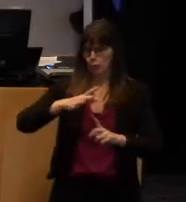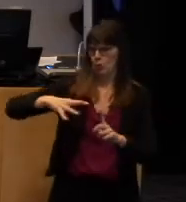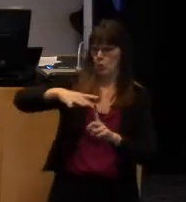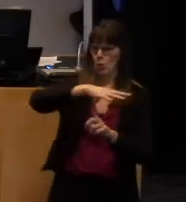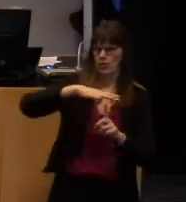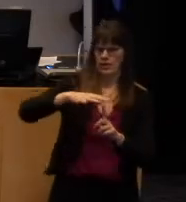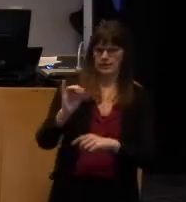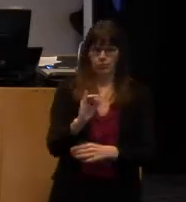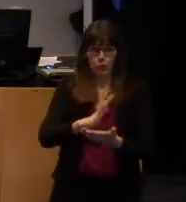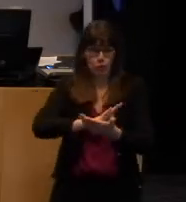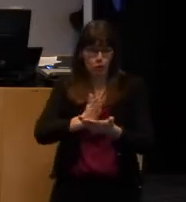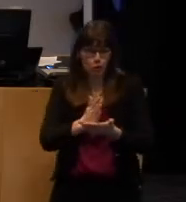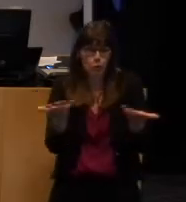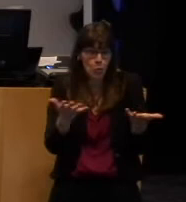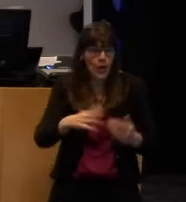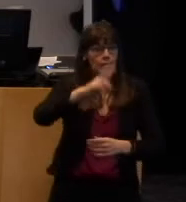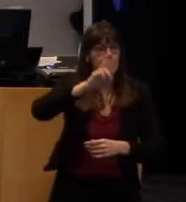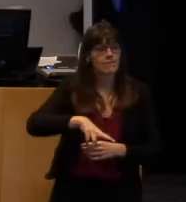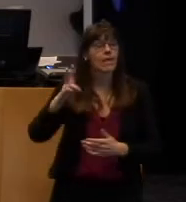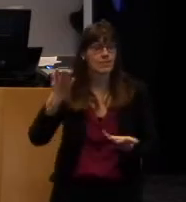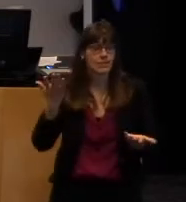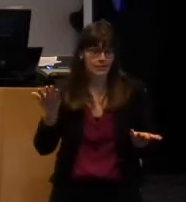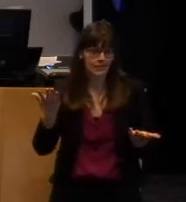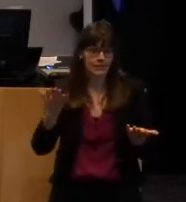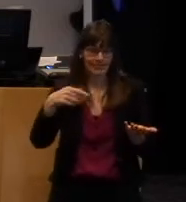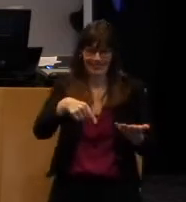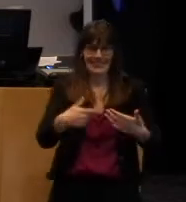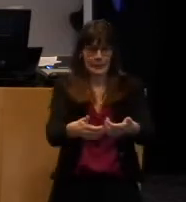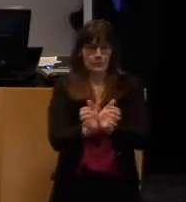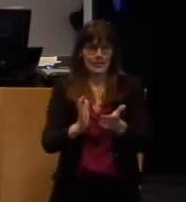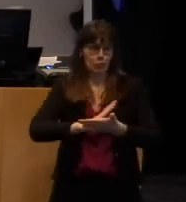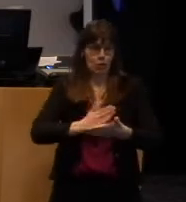are interpreters in Flanders, so the sign language interpreting community in Flanders